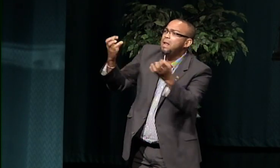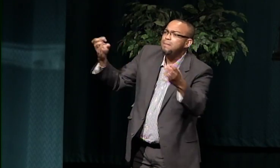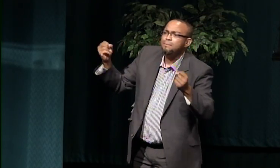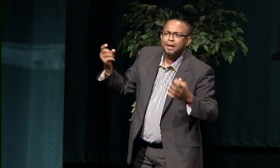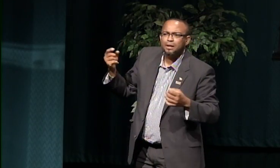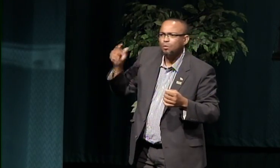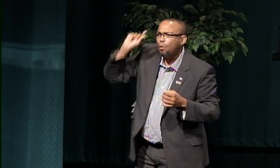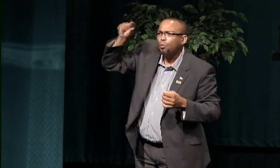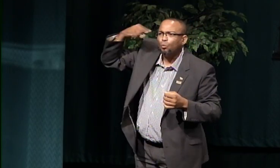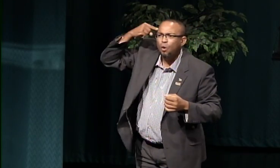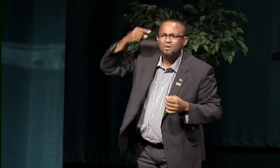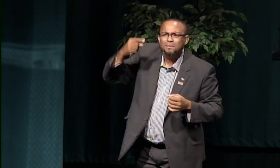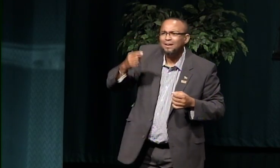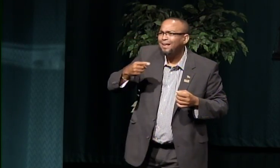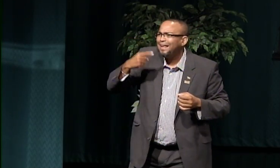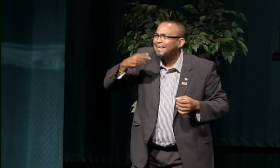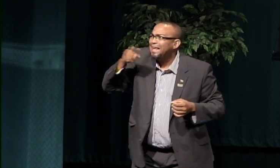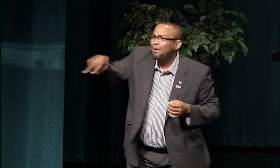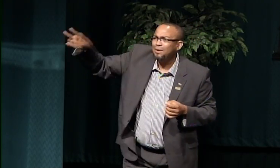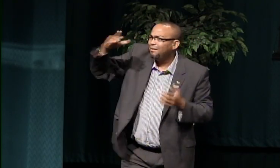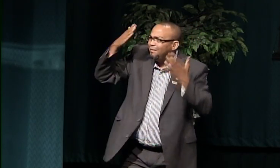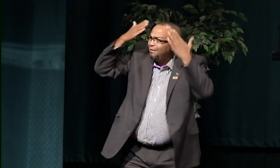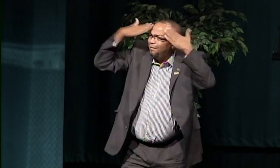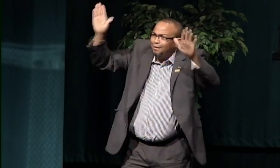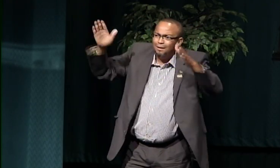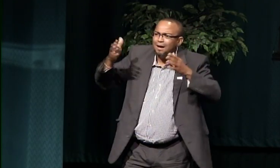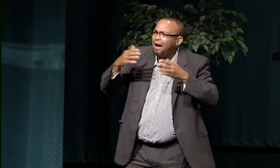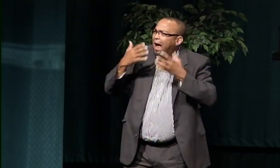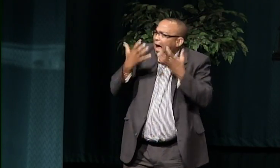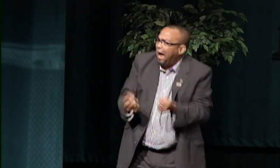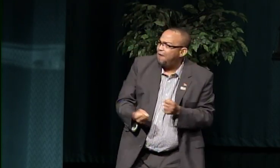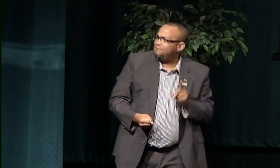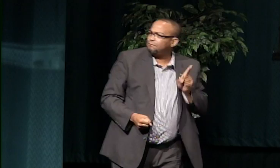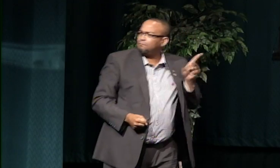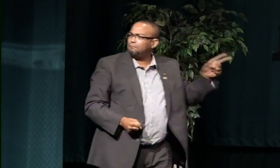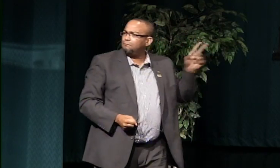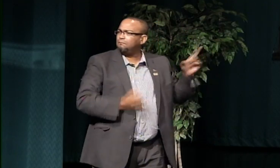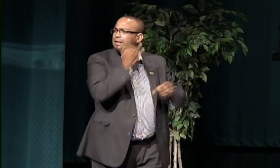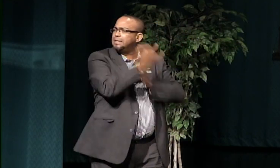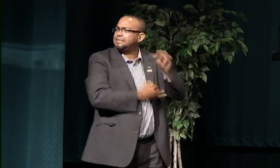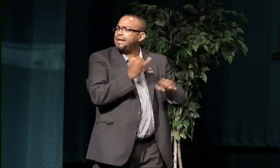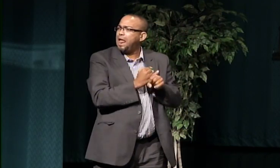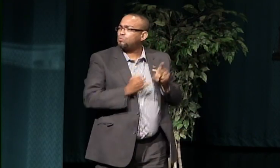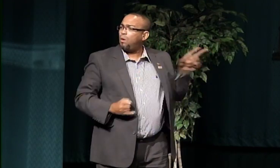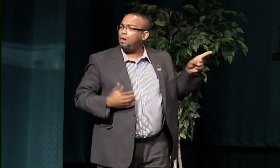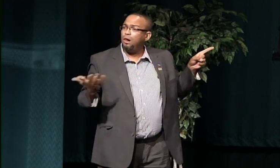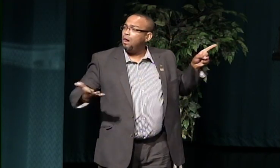A lot of hearing people --